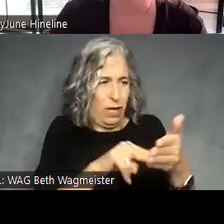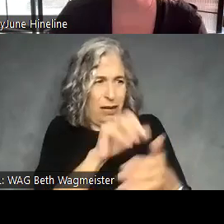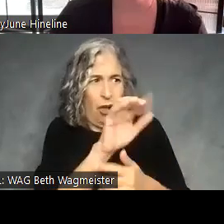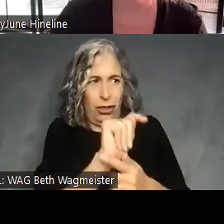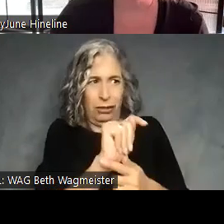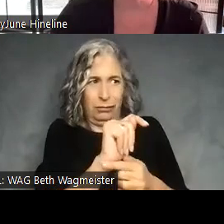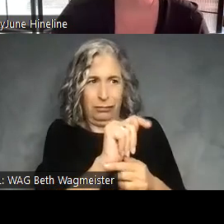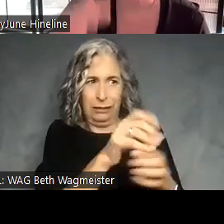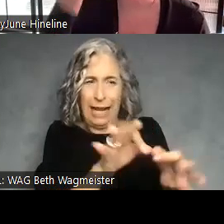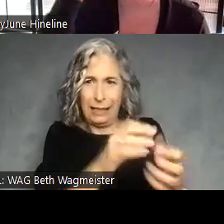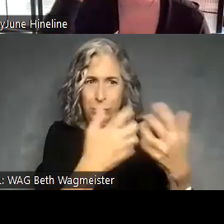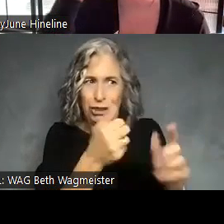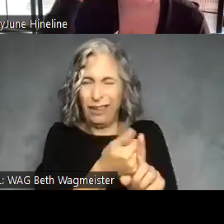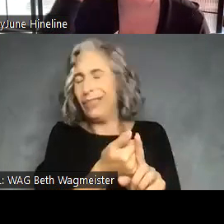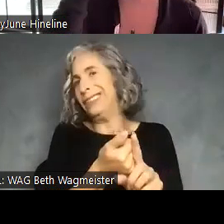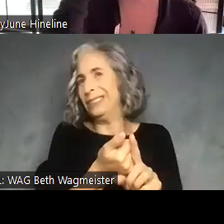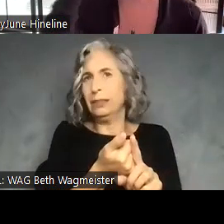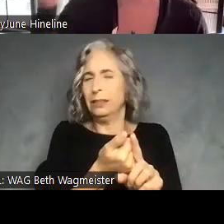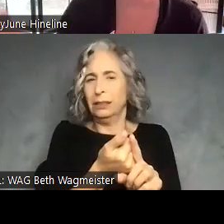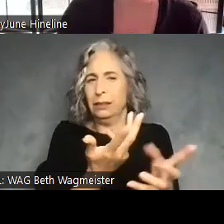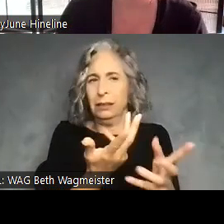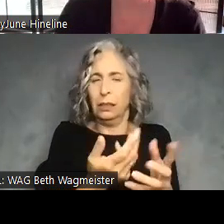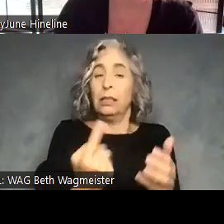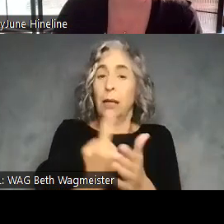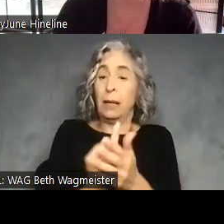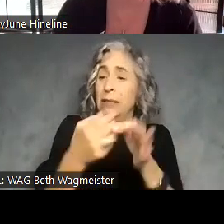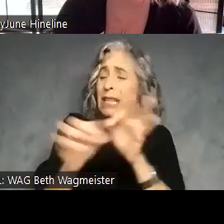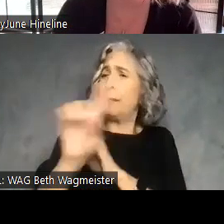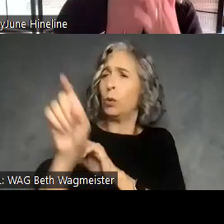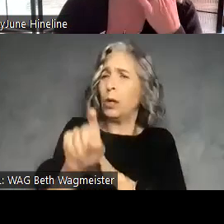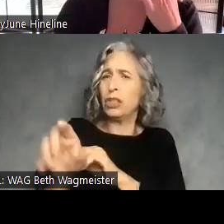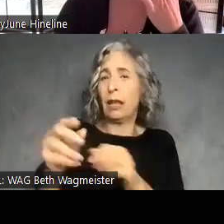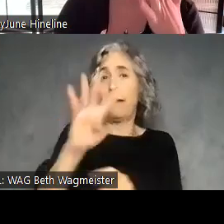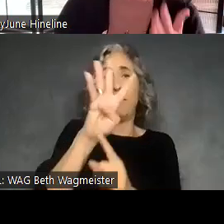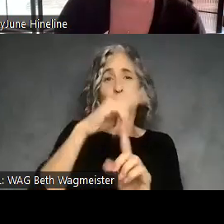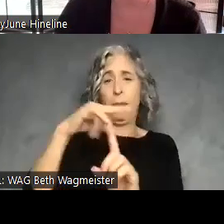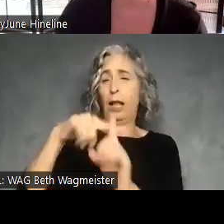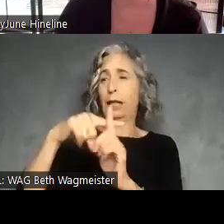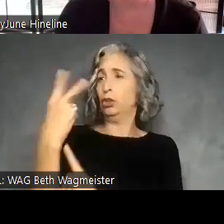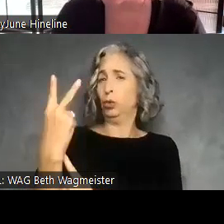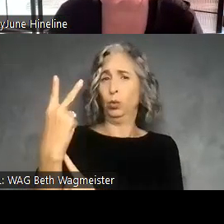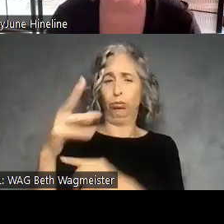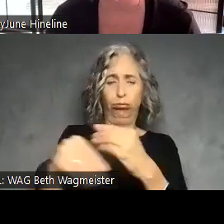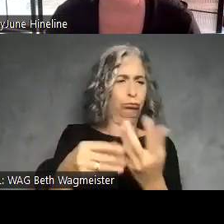the screen and identify images. You know, if we have those identify all the ducks in the squares.